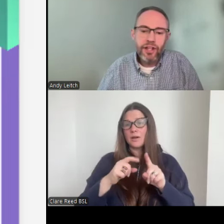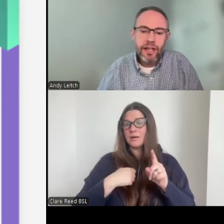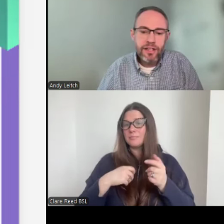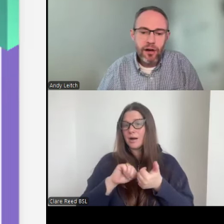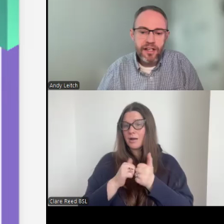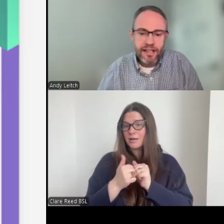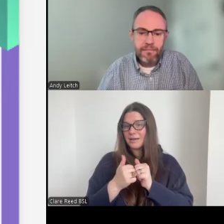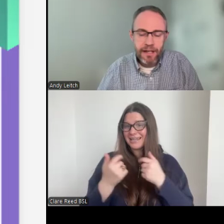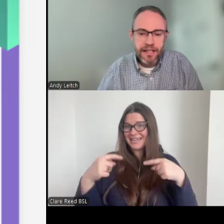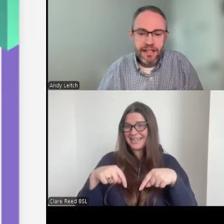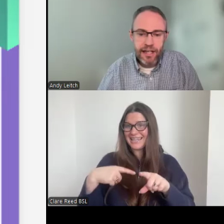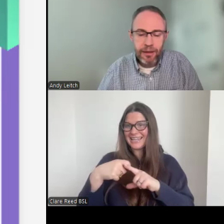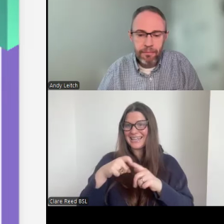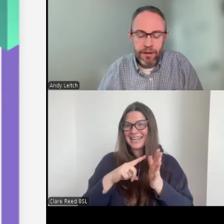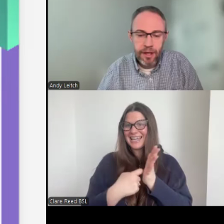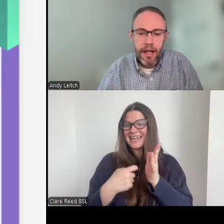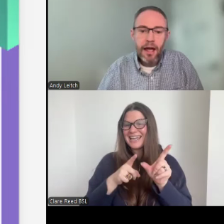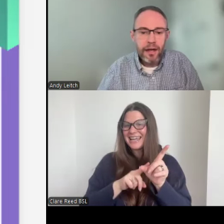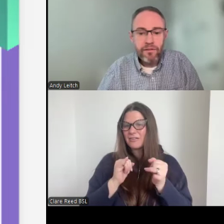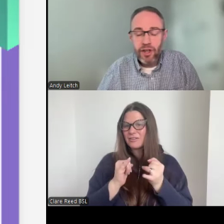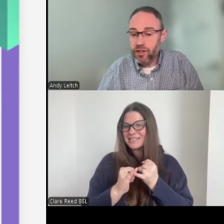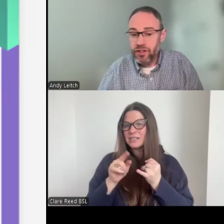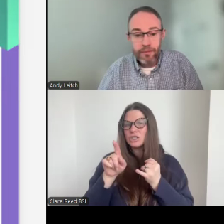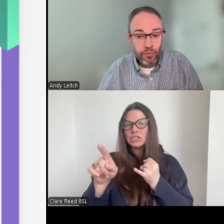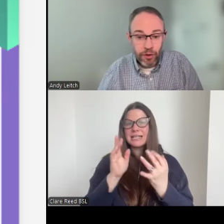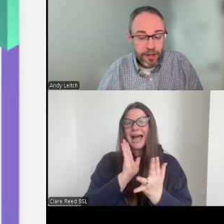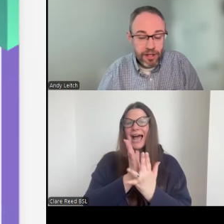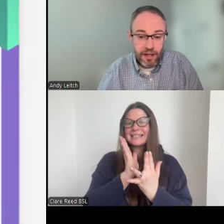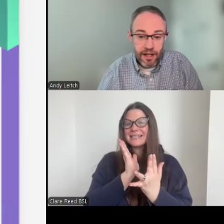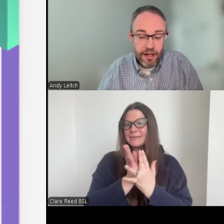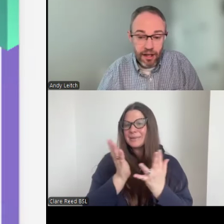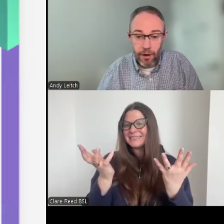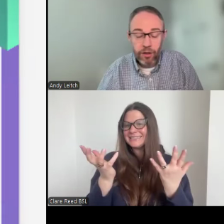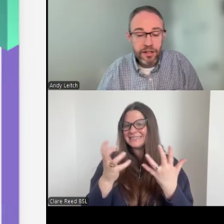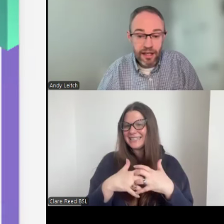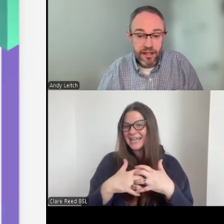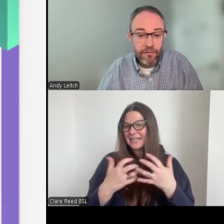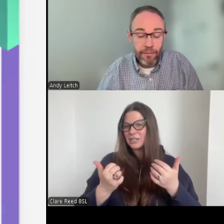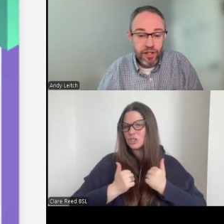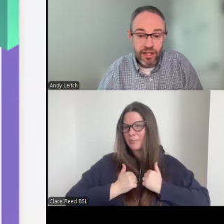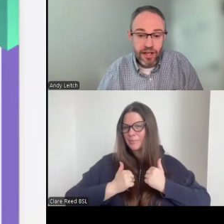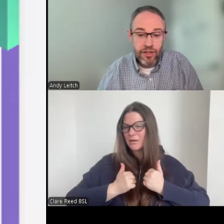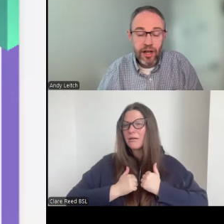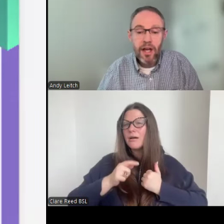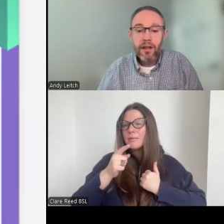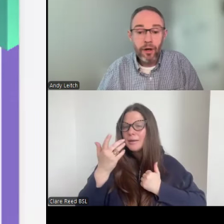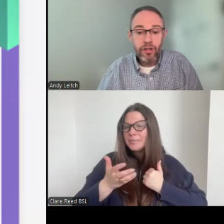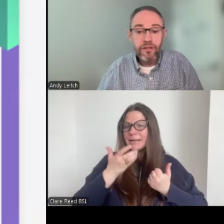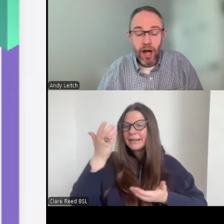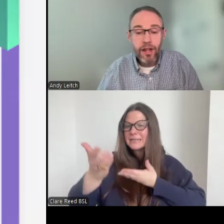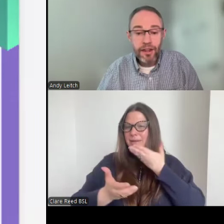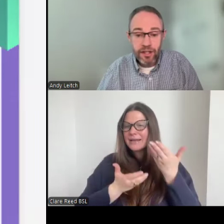she is our accessibility tech champion. Now I've touched on some of the rudiments like alt text, thing of images, et cetera. There are lots of other things